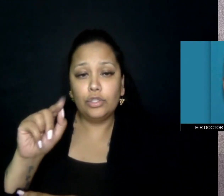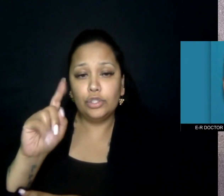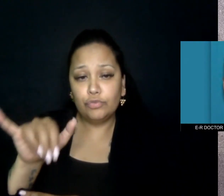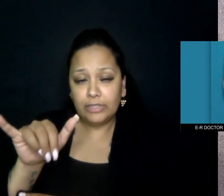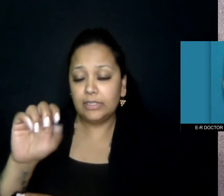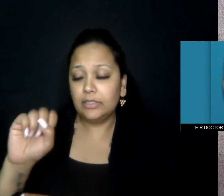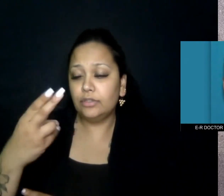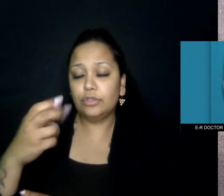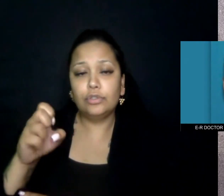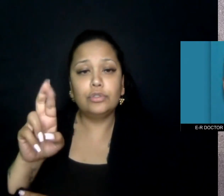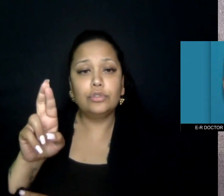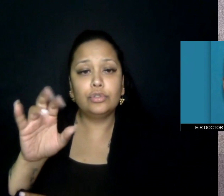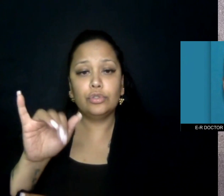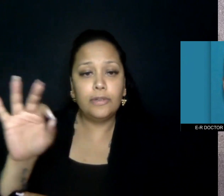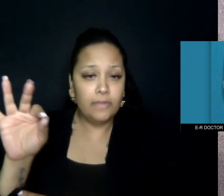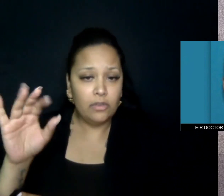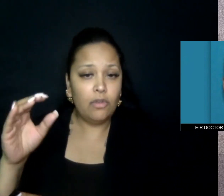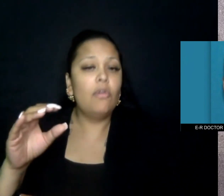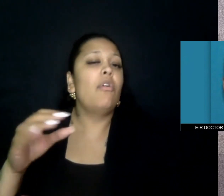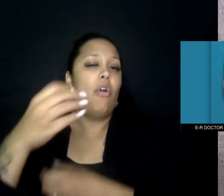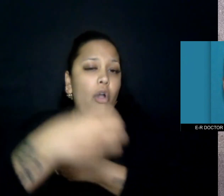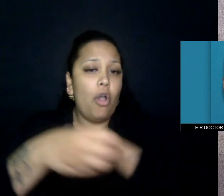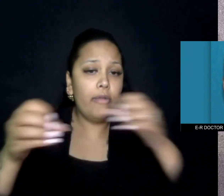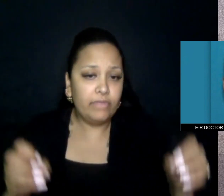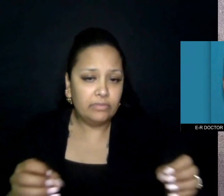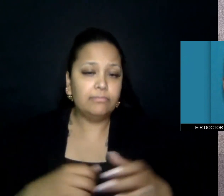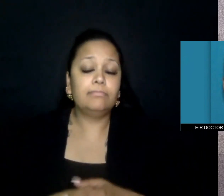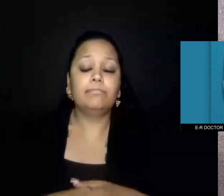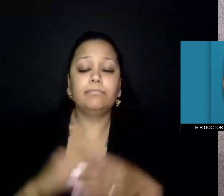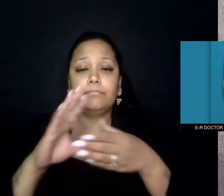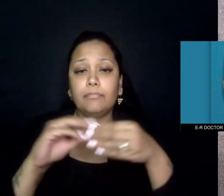The Benton County Sheriff's Office says an investigation is underway